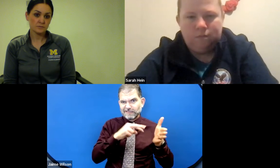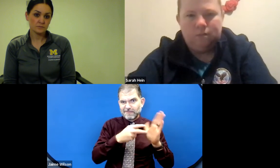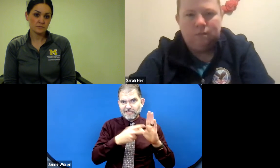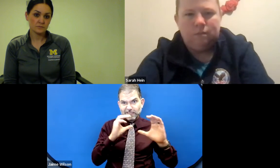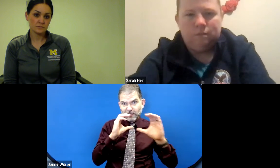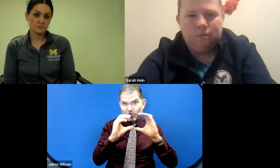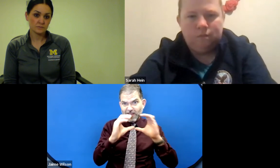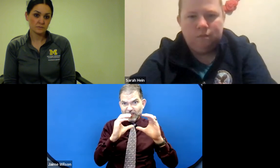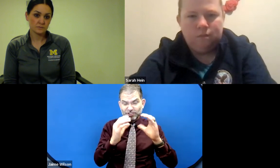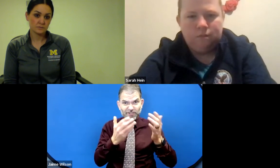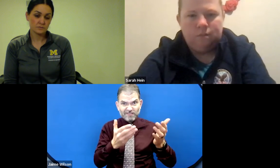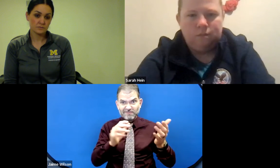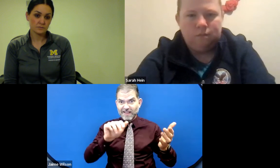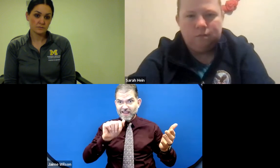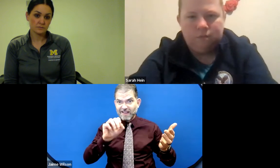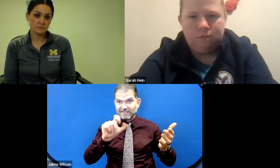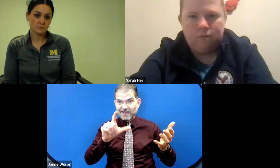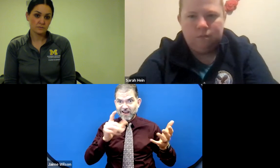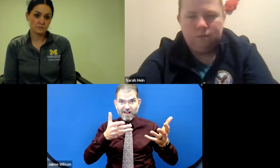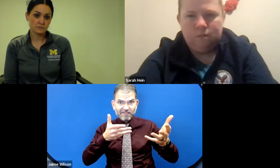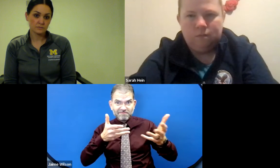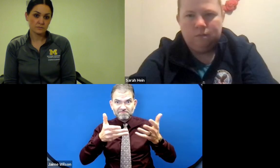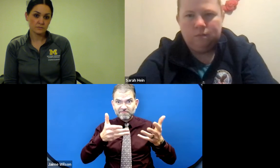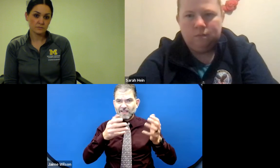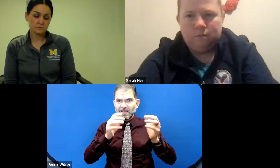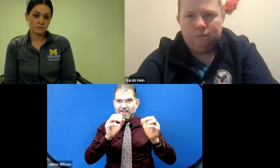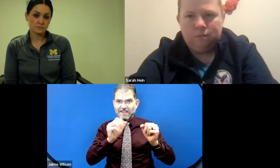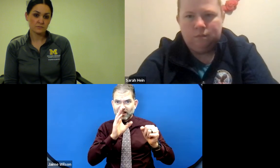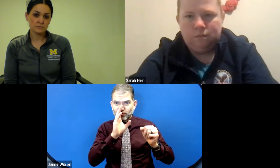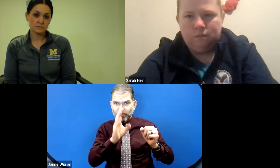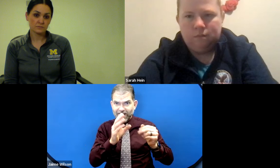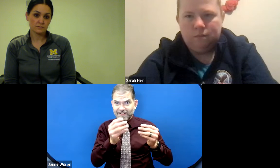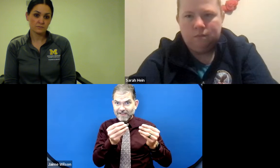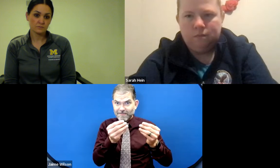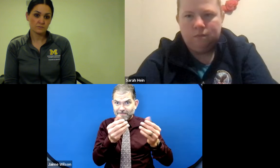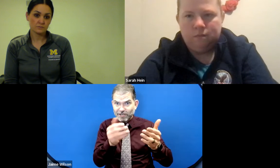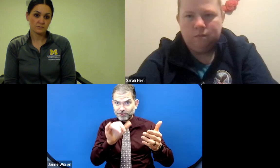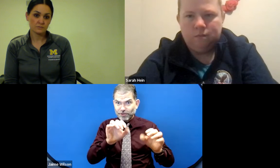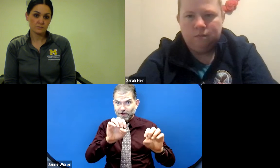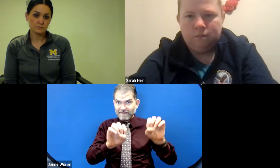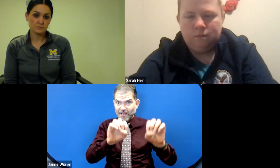ASL Interpreter: linguistic ASL Interpreter: right which communication ASL Interpreter: how we use asl